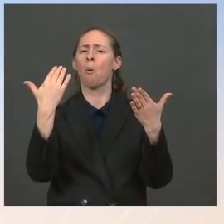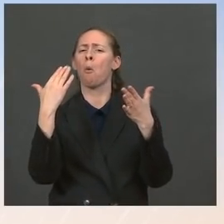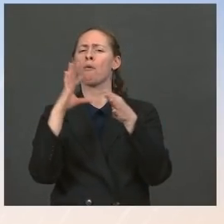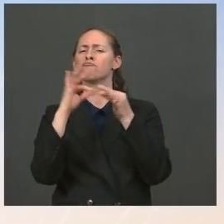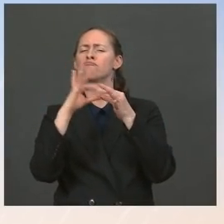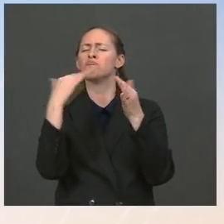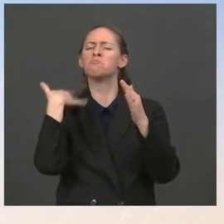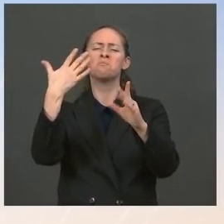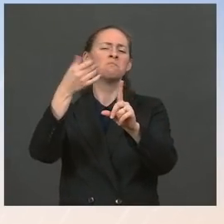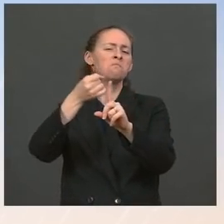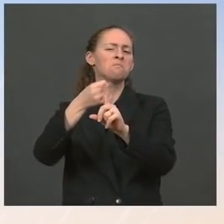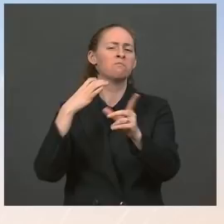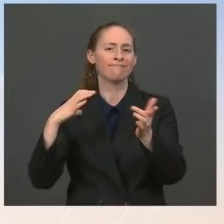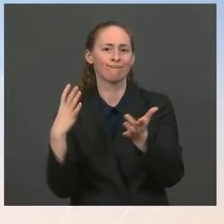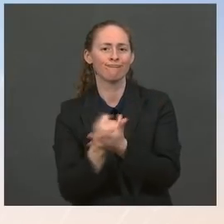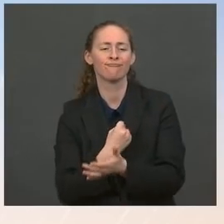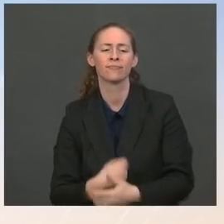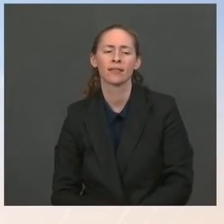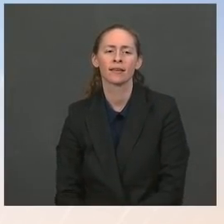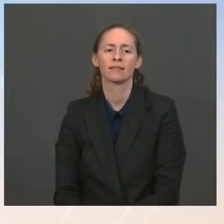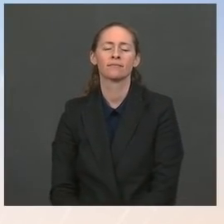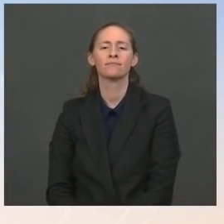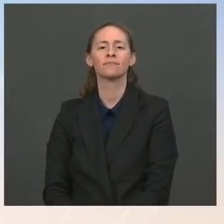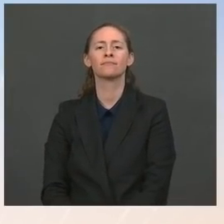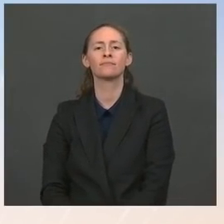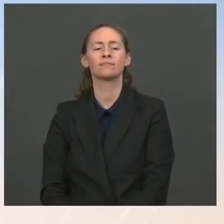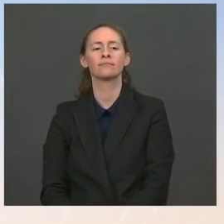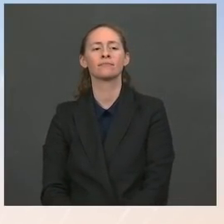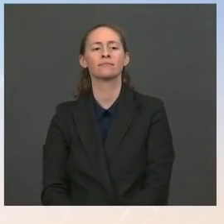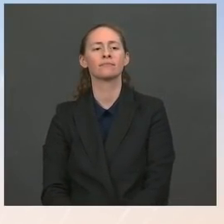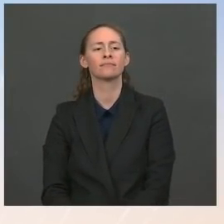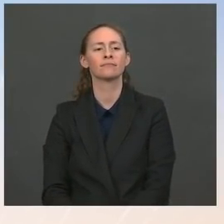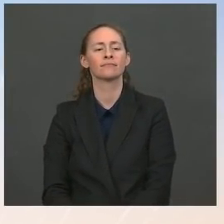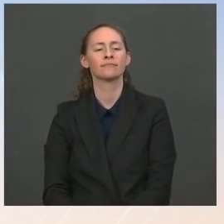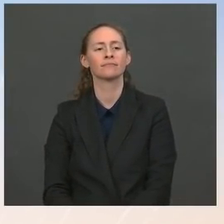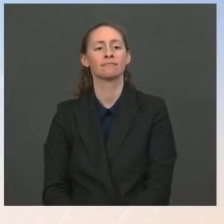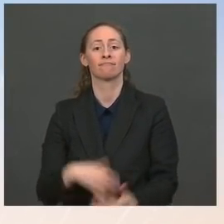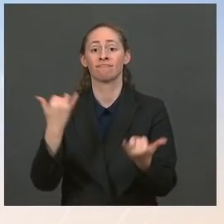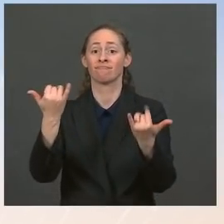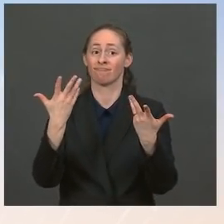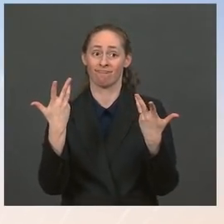Where we are at -- where we are is -- with this is that Canada has decided to invoke,